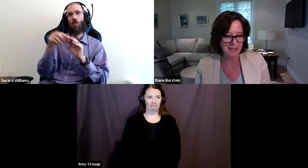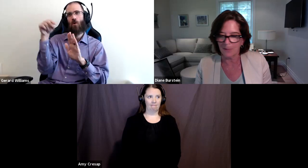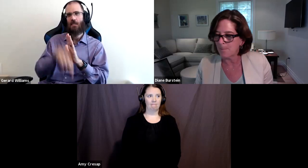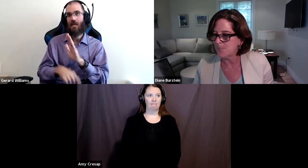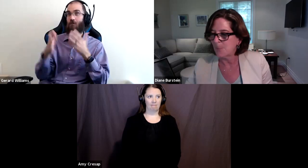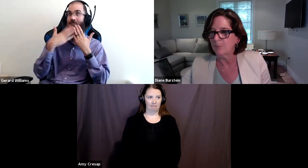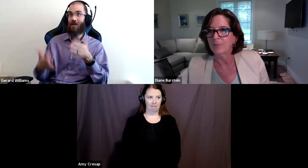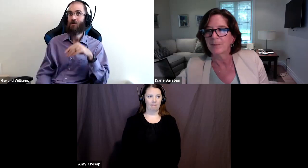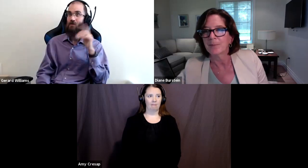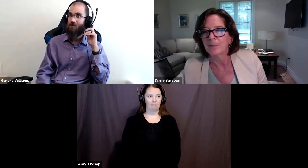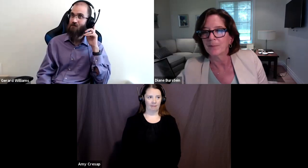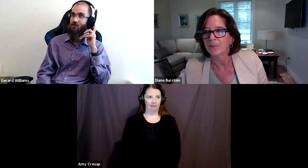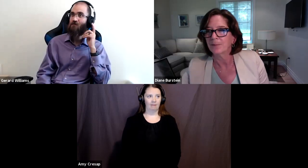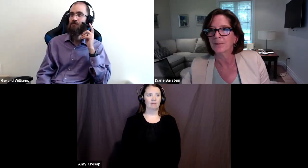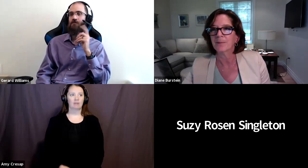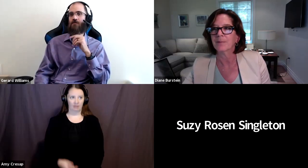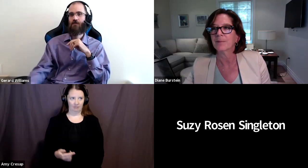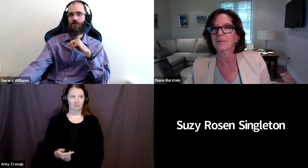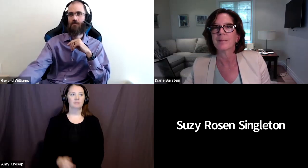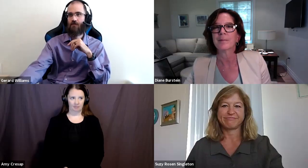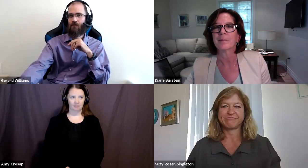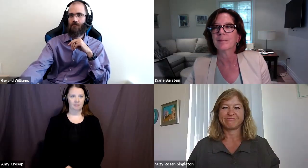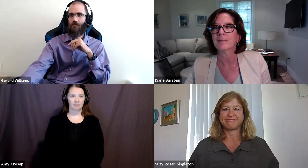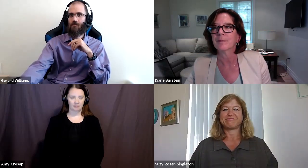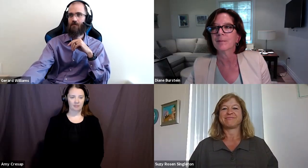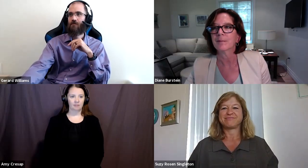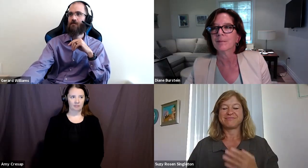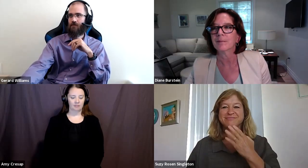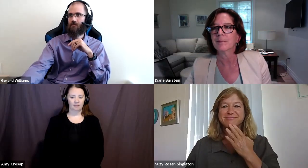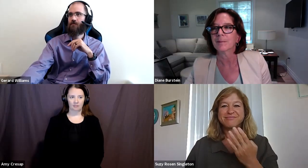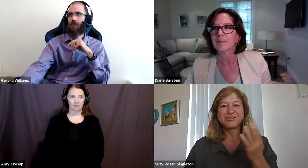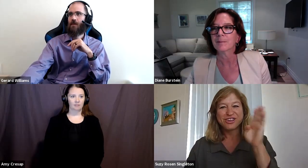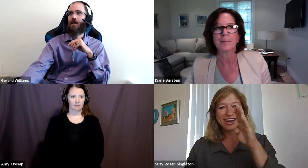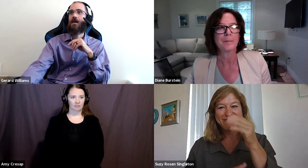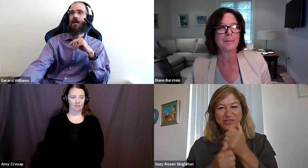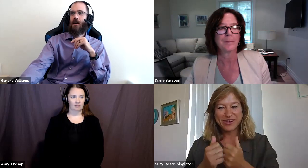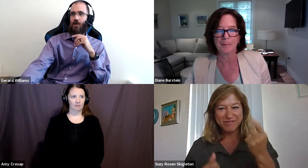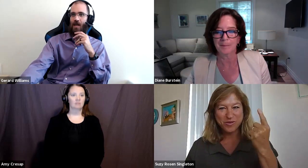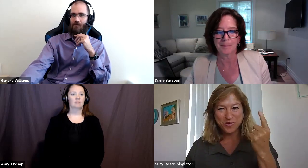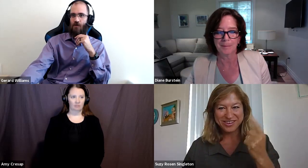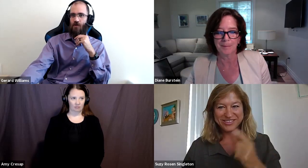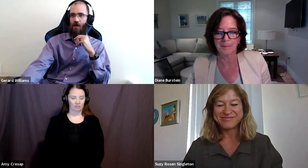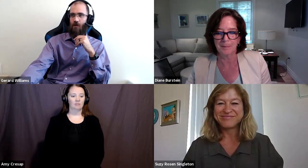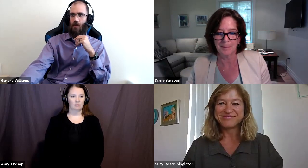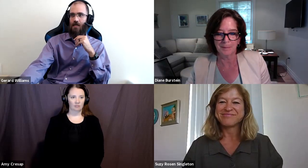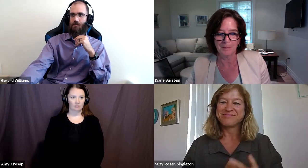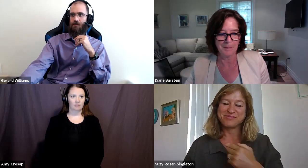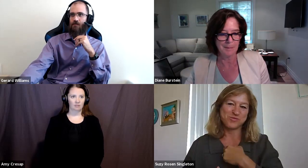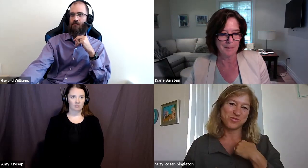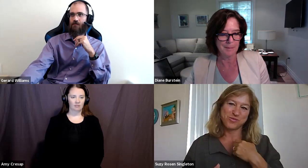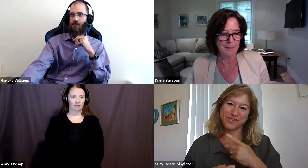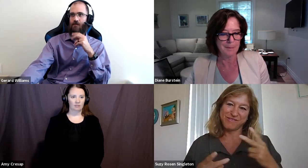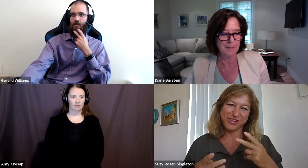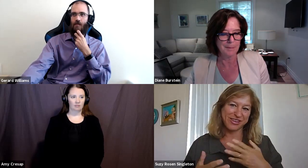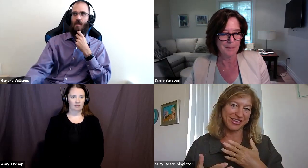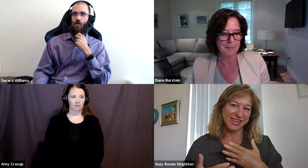Thank you. >> Good afternoon, everyone.